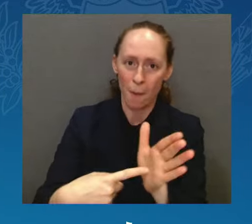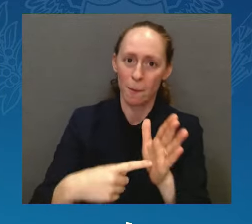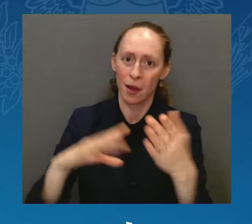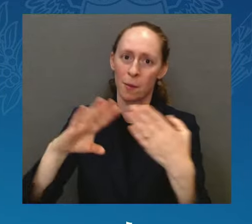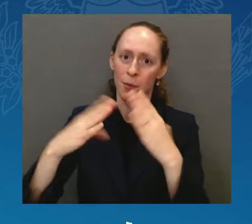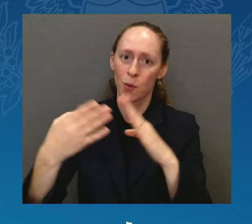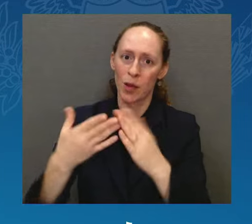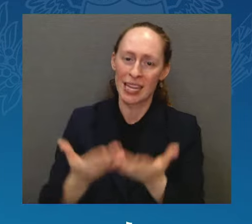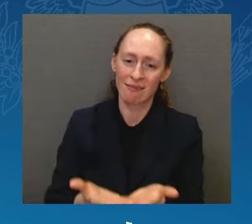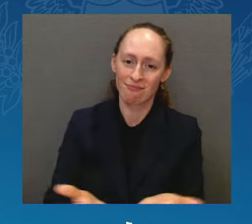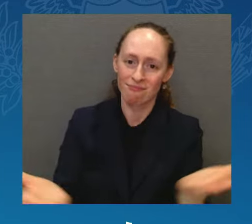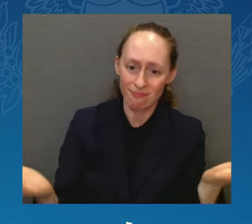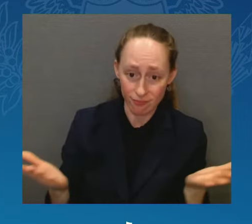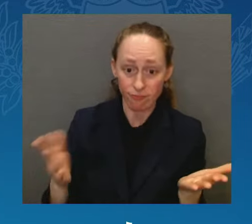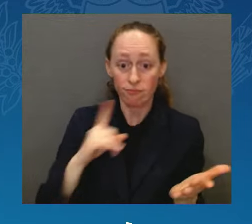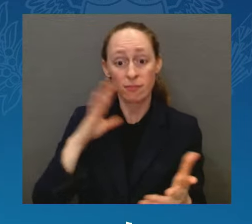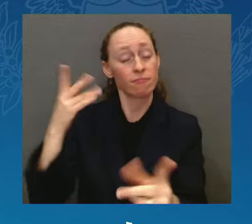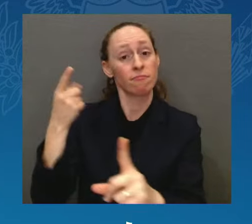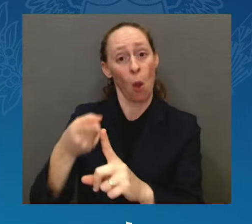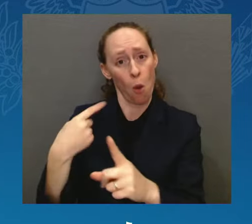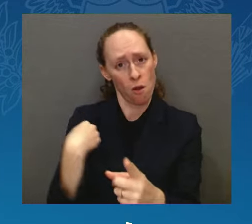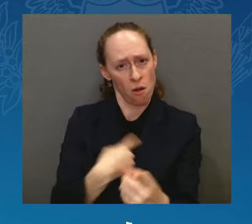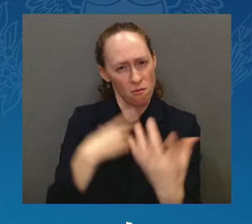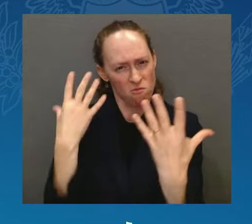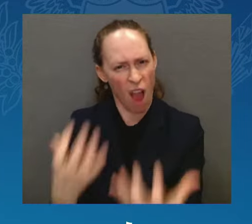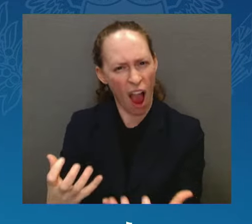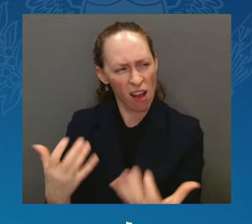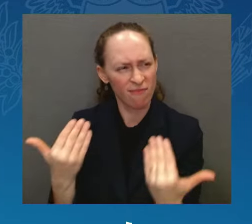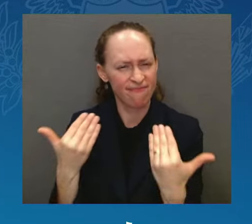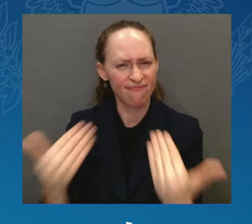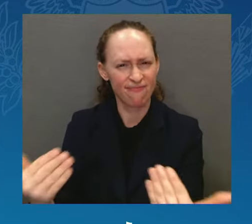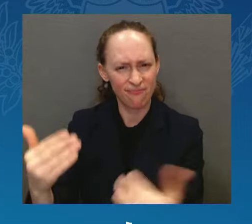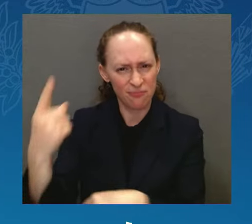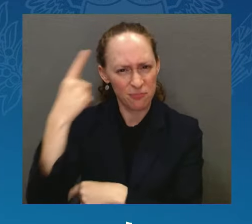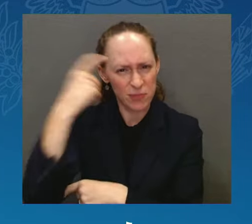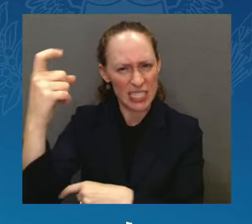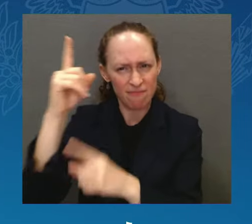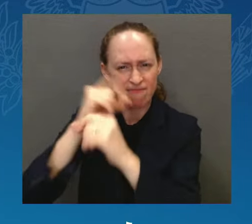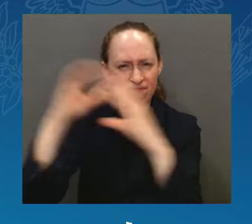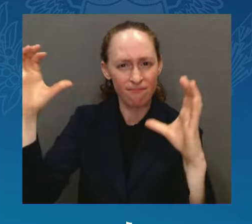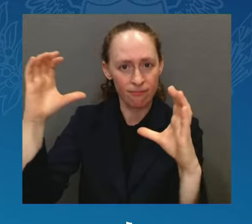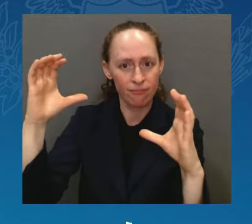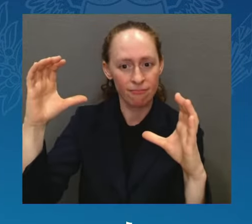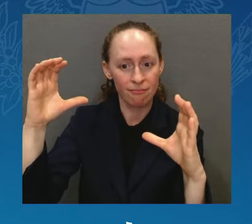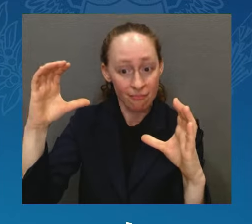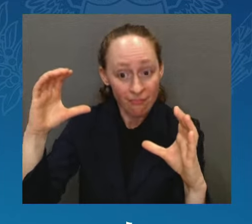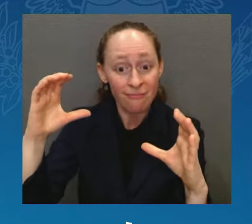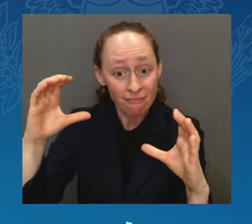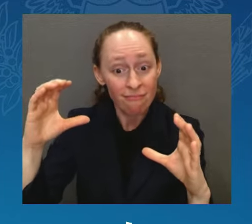we can make it so far in this land of opportunity, the beautiful United States of America.